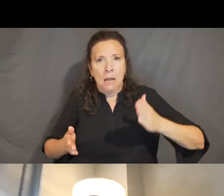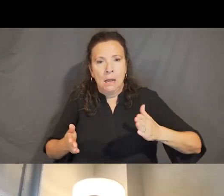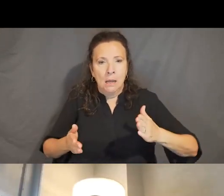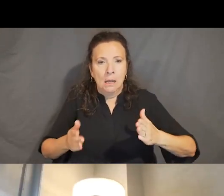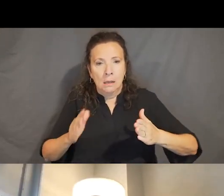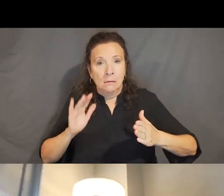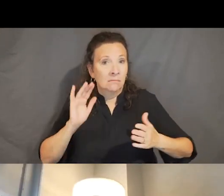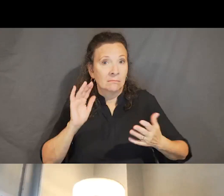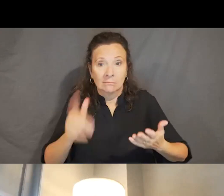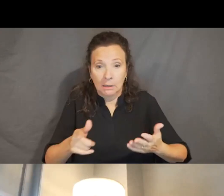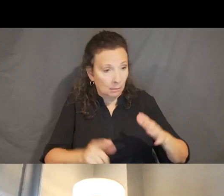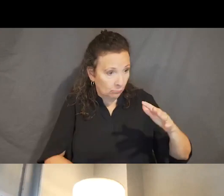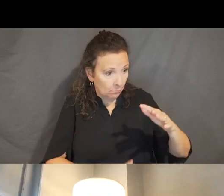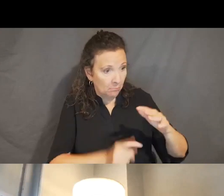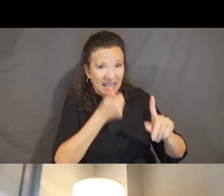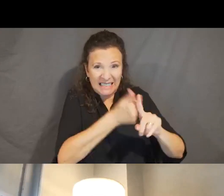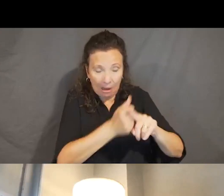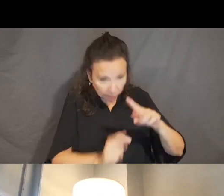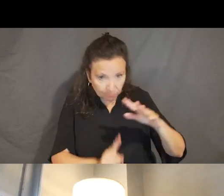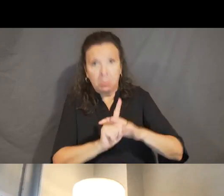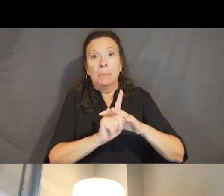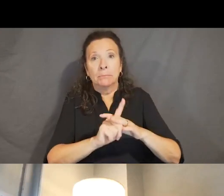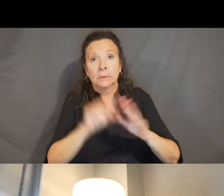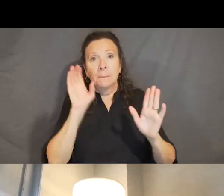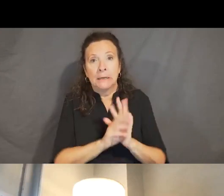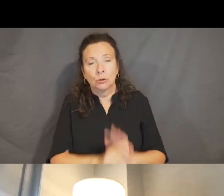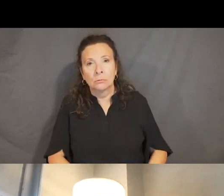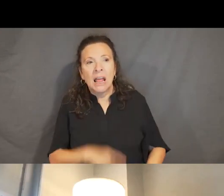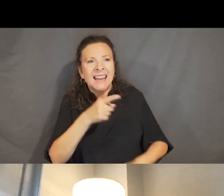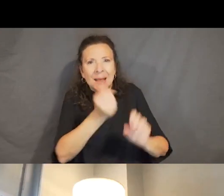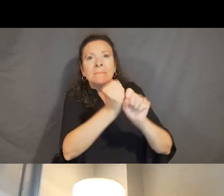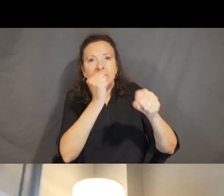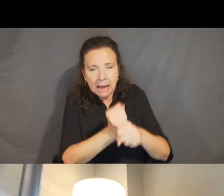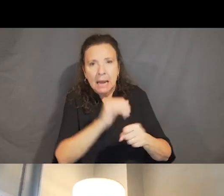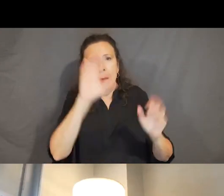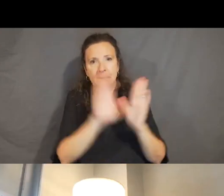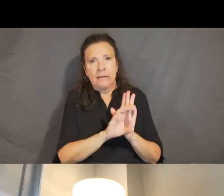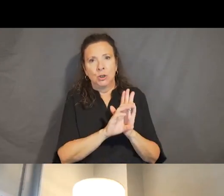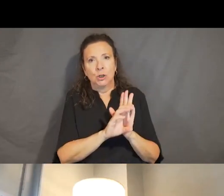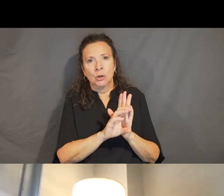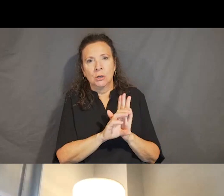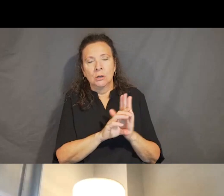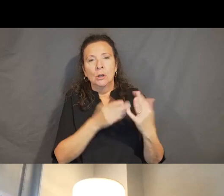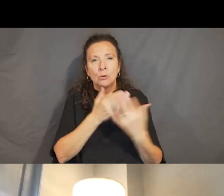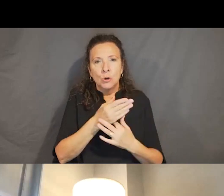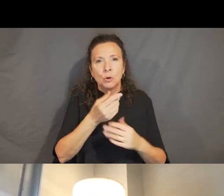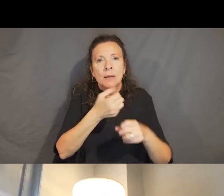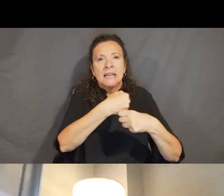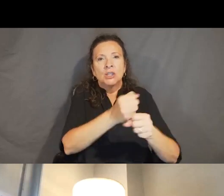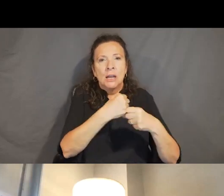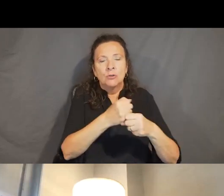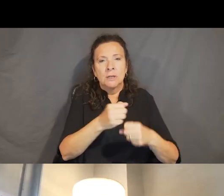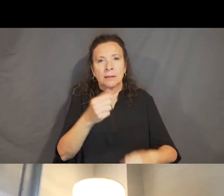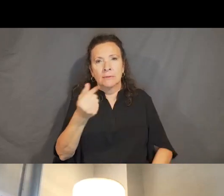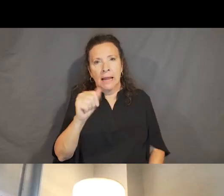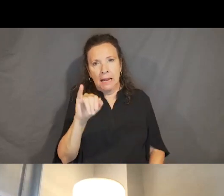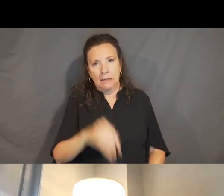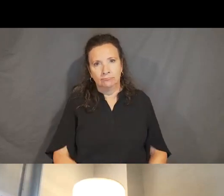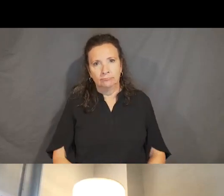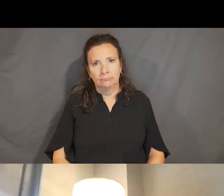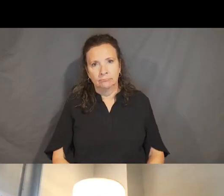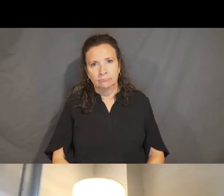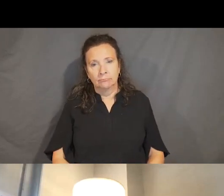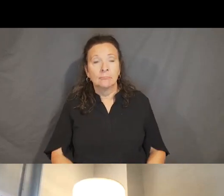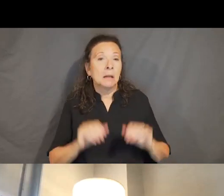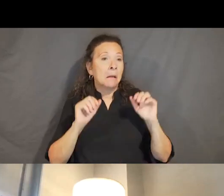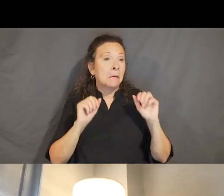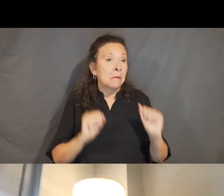I needed. Generated for me, using generative AI. It can produce content, including text, software,